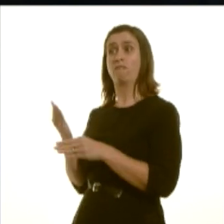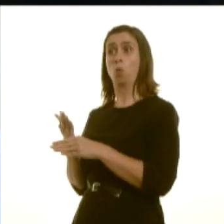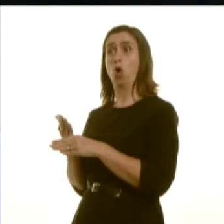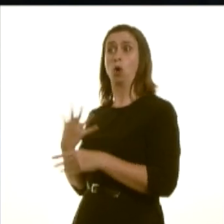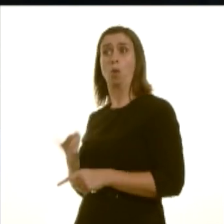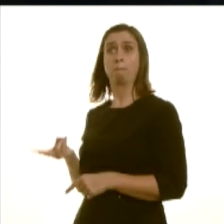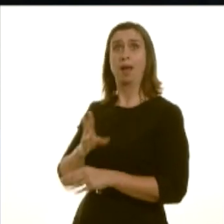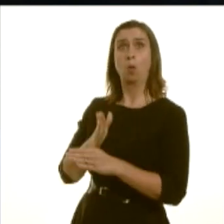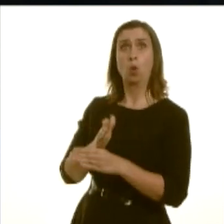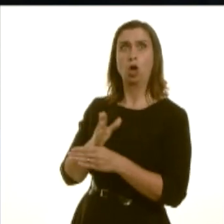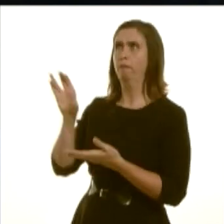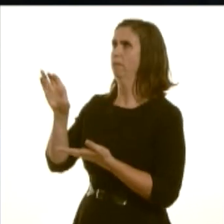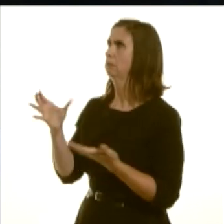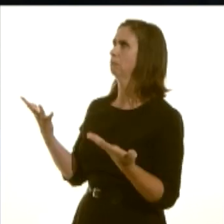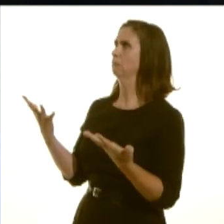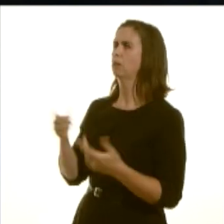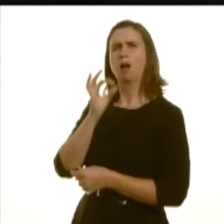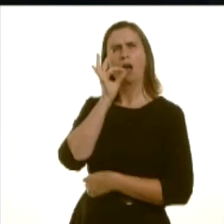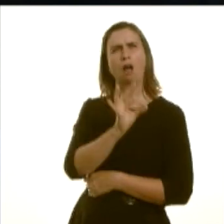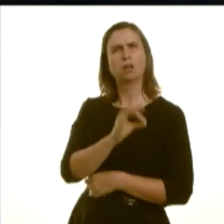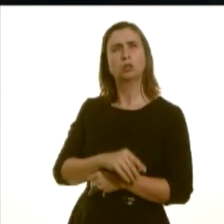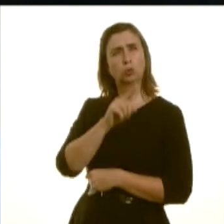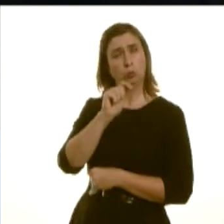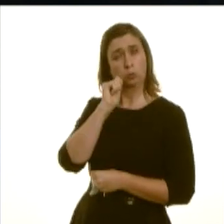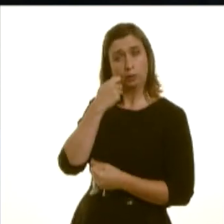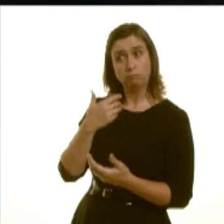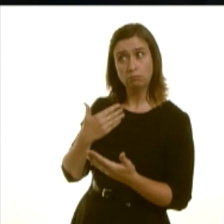First Minister, are you prepared to consider to address this particular issue, which is